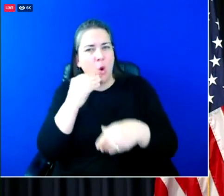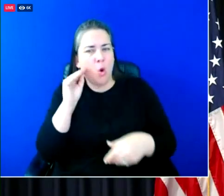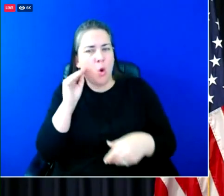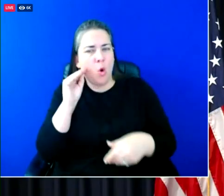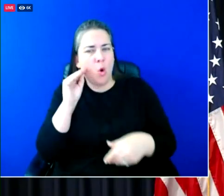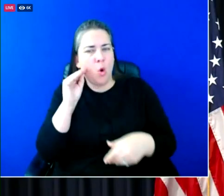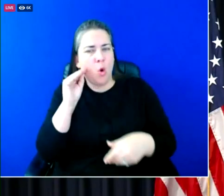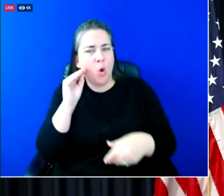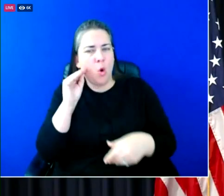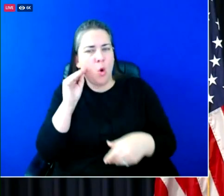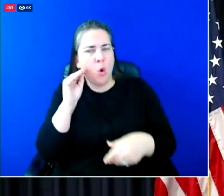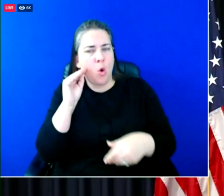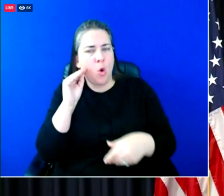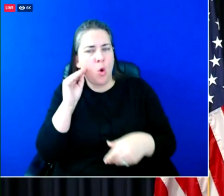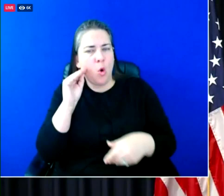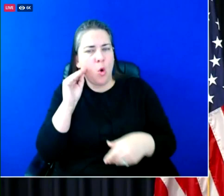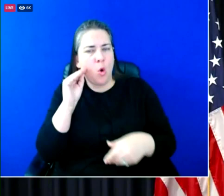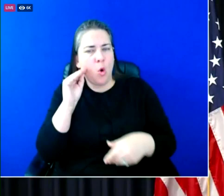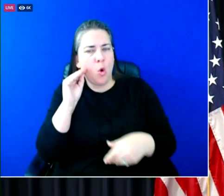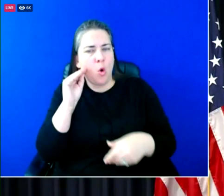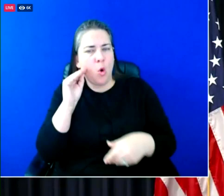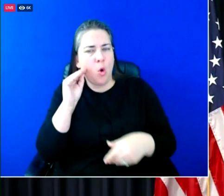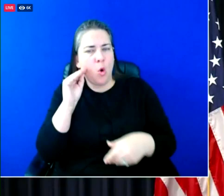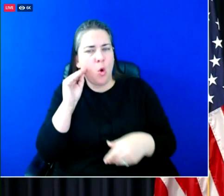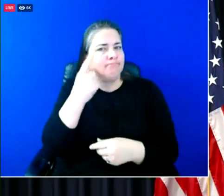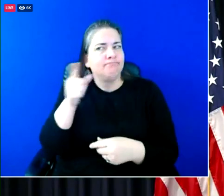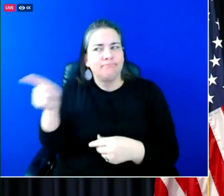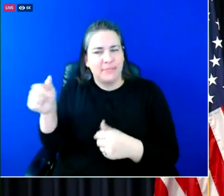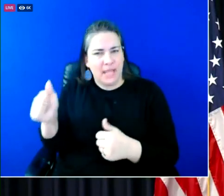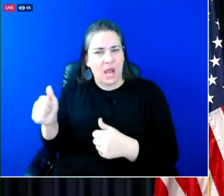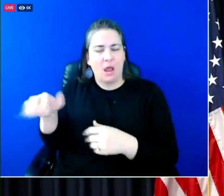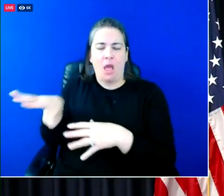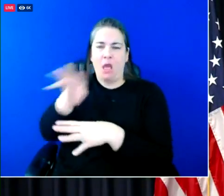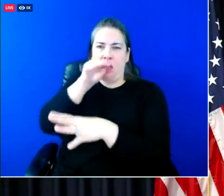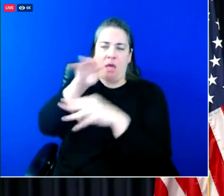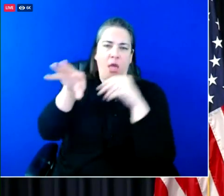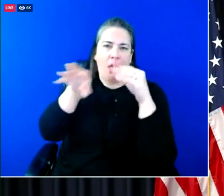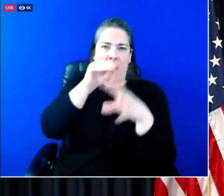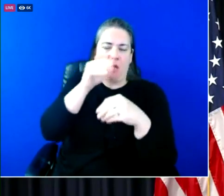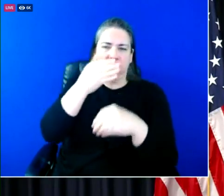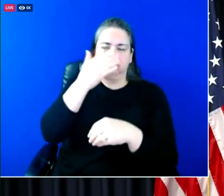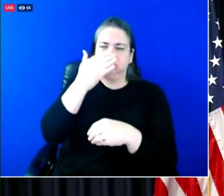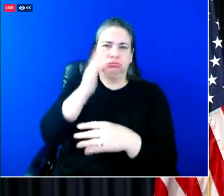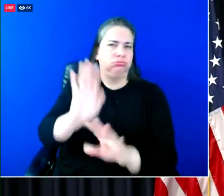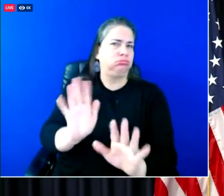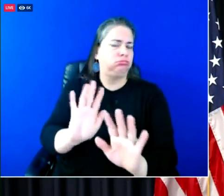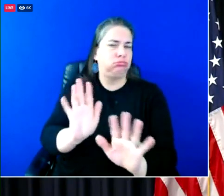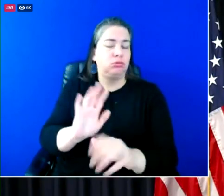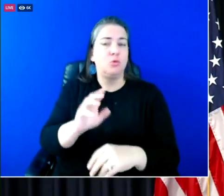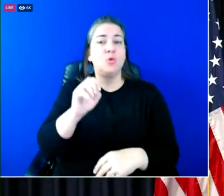dangers of carbon monoxide. Never use a gas stove top or oven to heat your home.